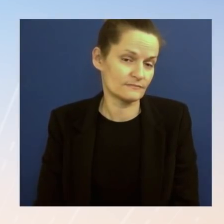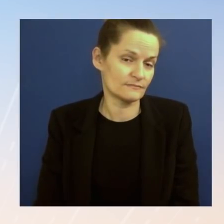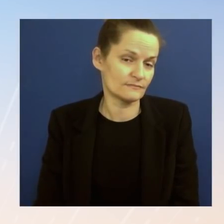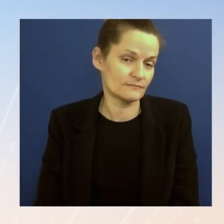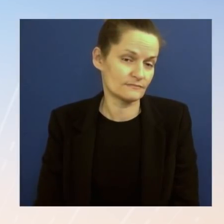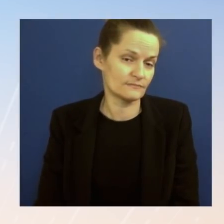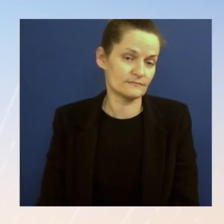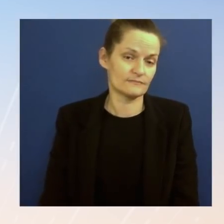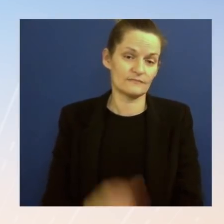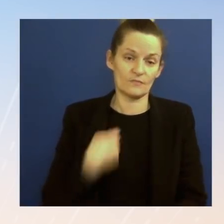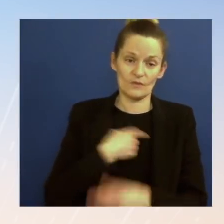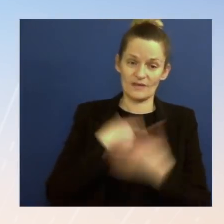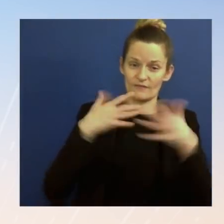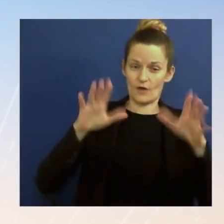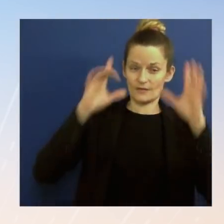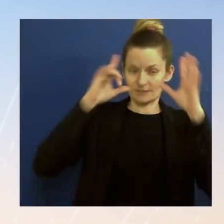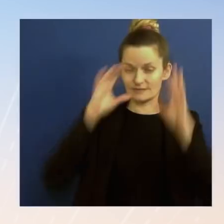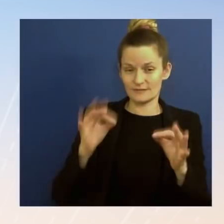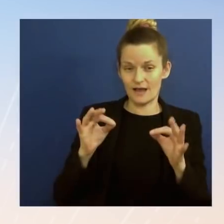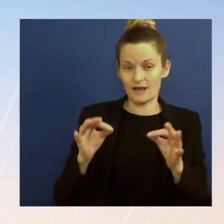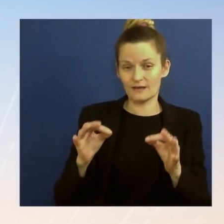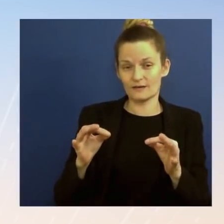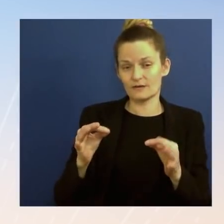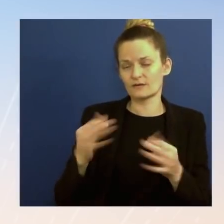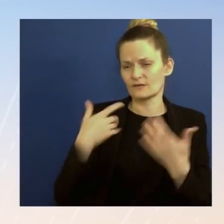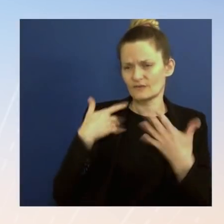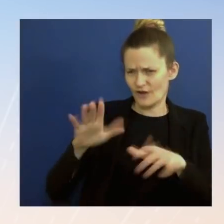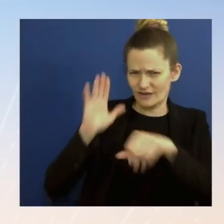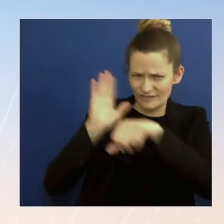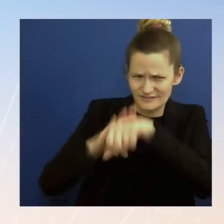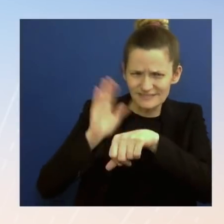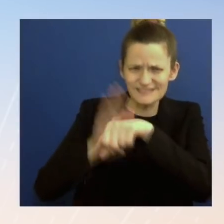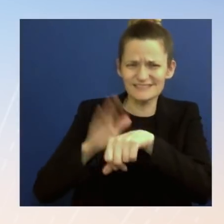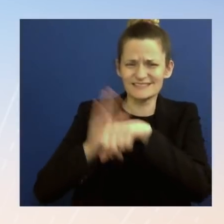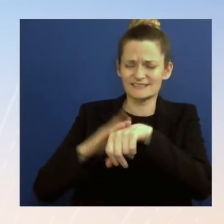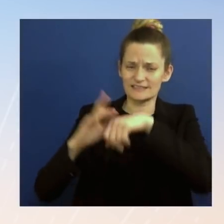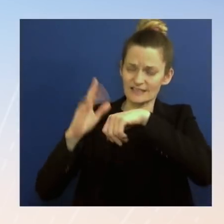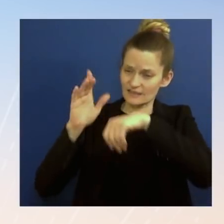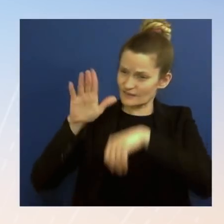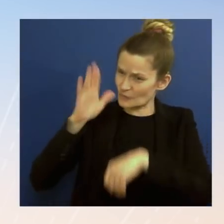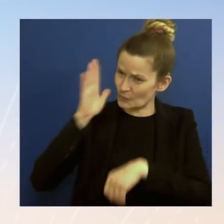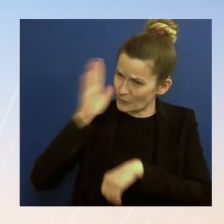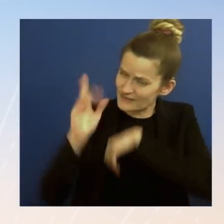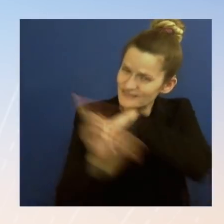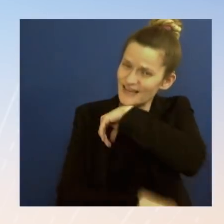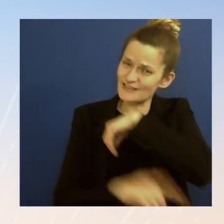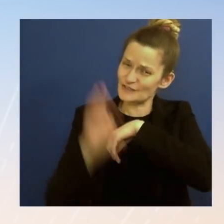We did that because we wanted to lay out the clear consequences should President Putin proceed in invading Ukraine,